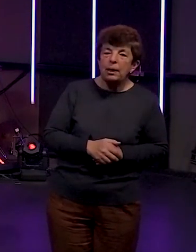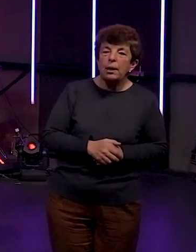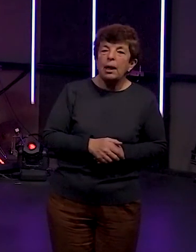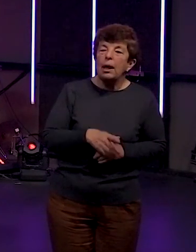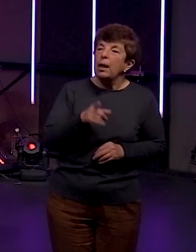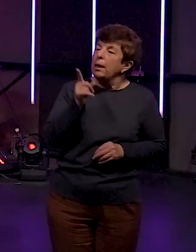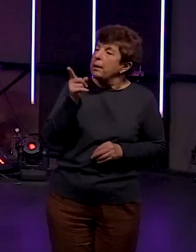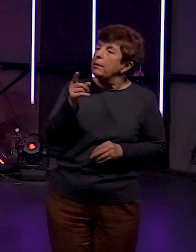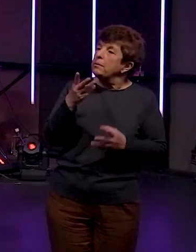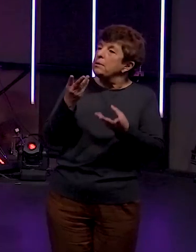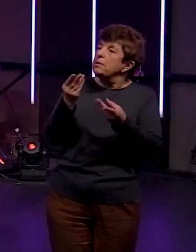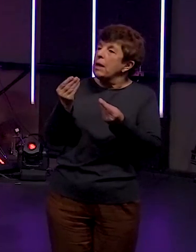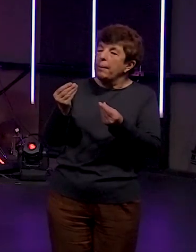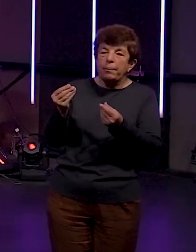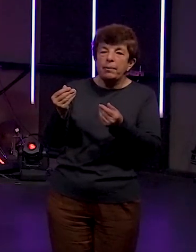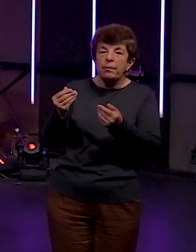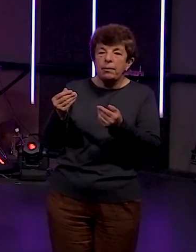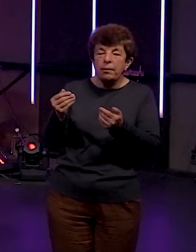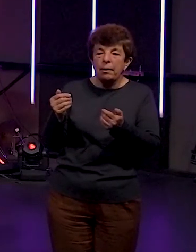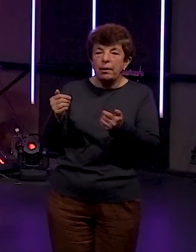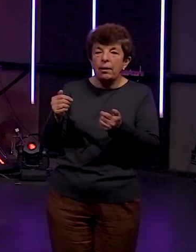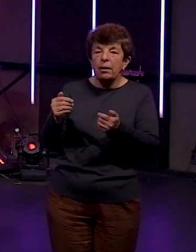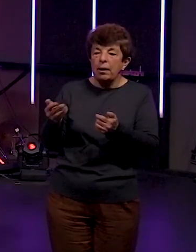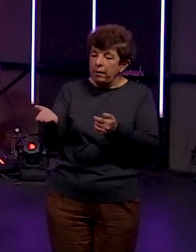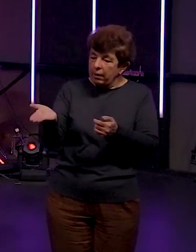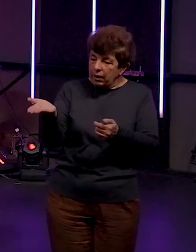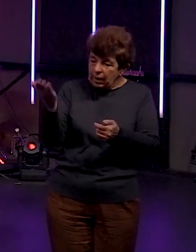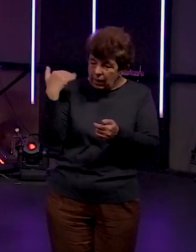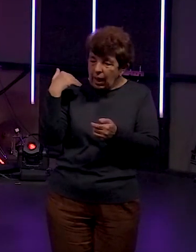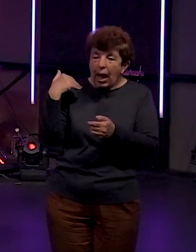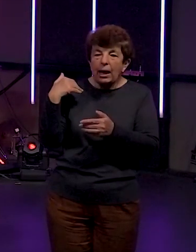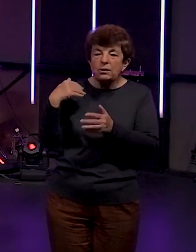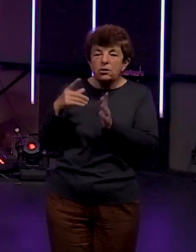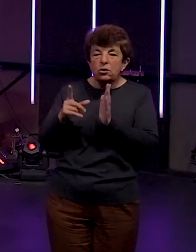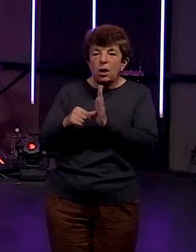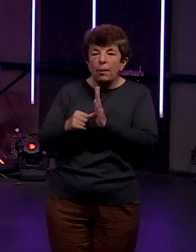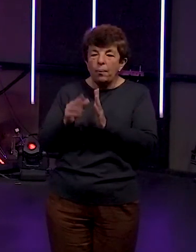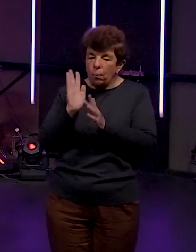something of the left over from a previous era of when there was gas